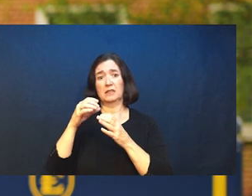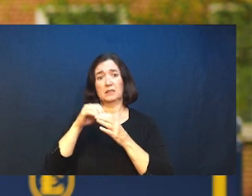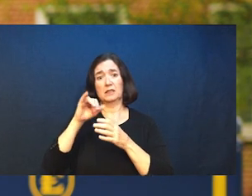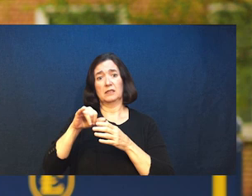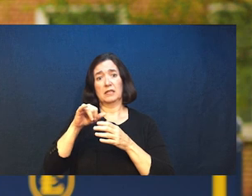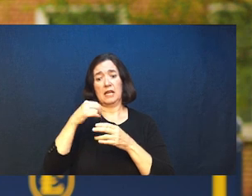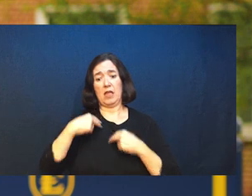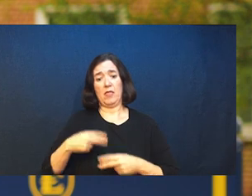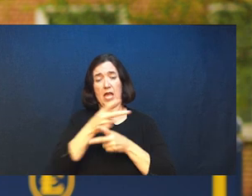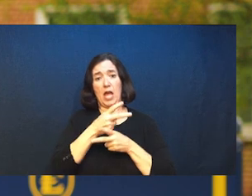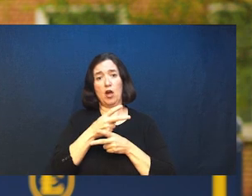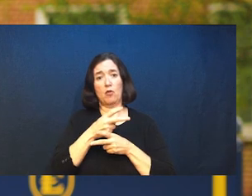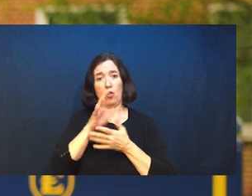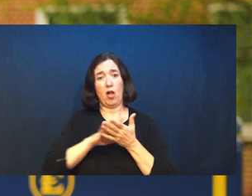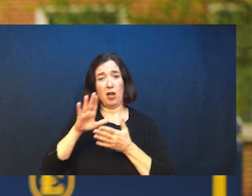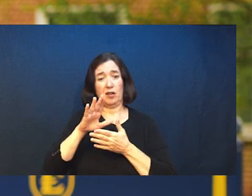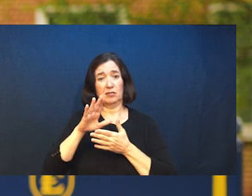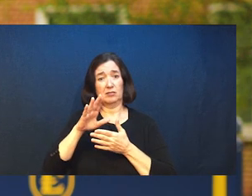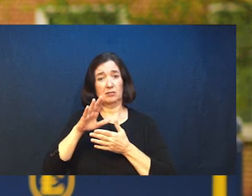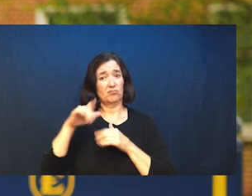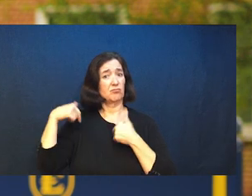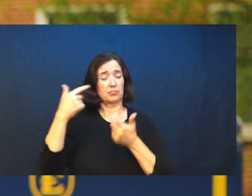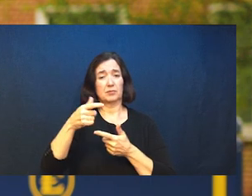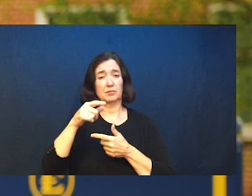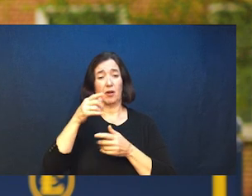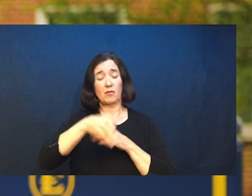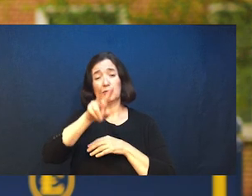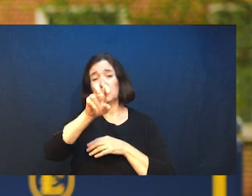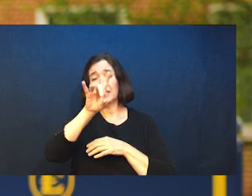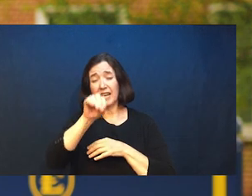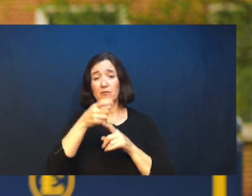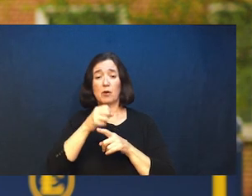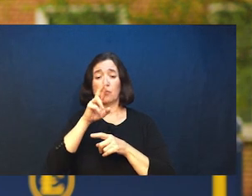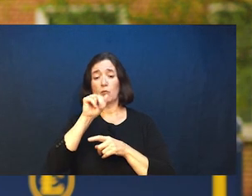More than 280 students from radiography, respiratory therapy, dental hygiene,